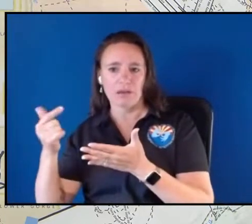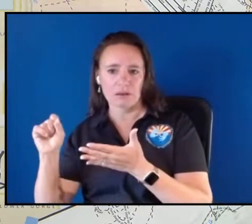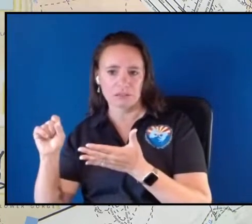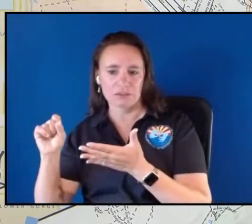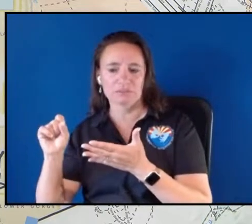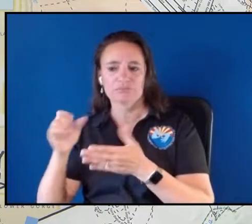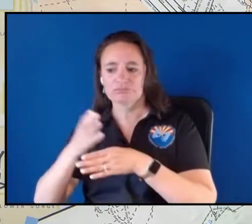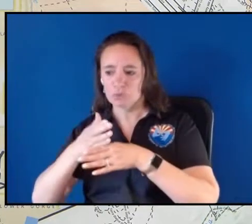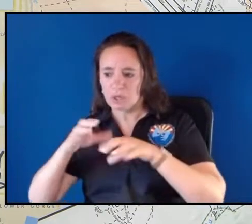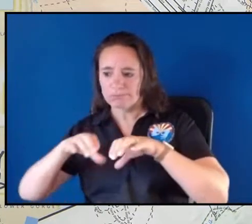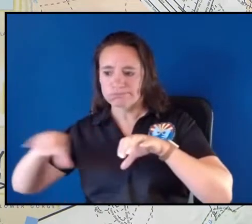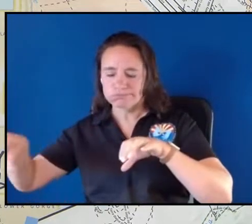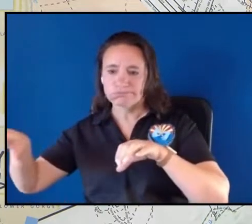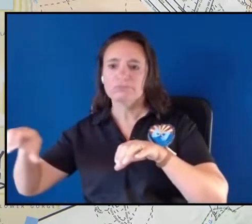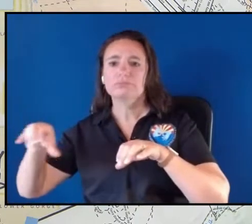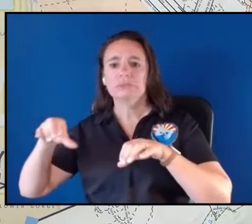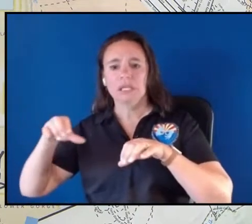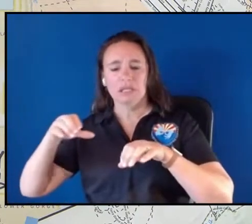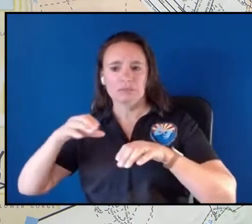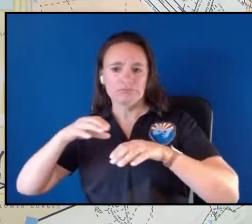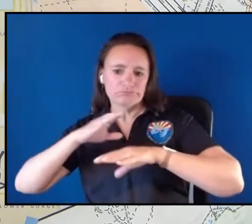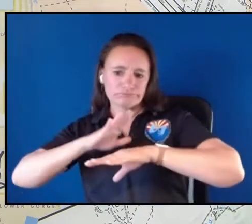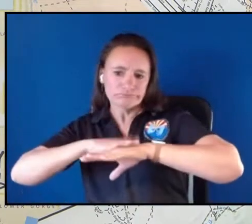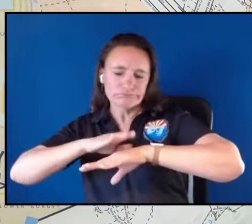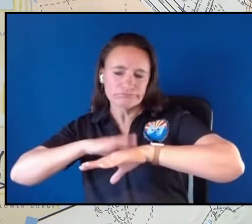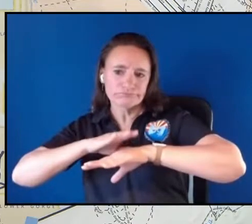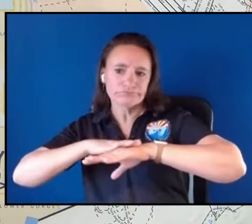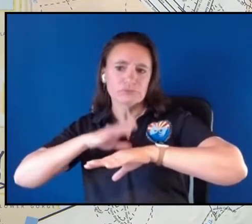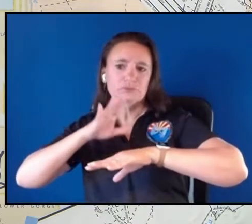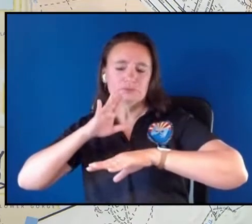controls set up today for that. So, you may be seeing that along